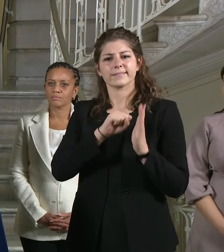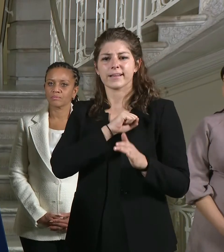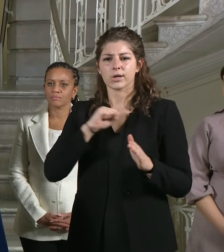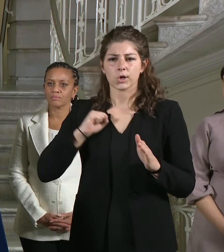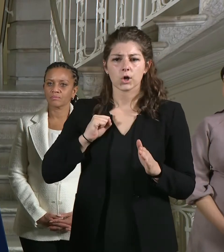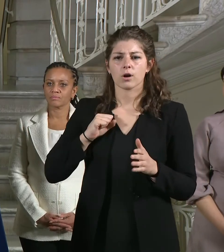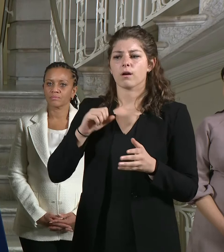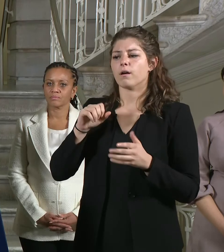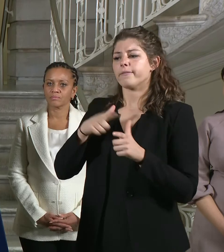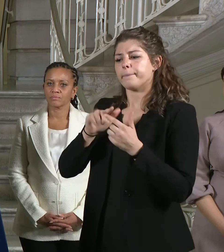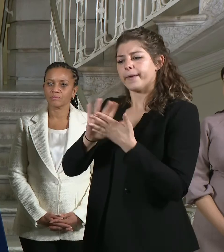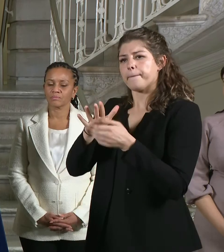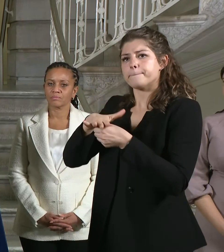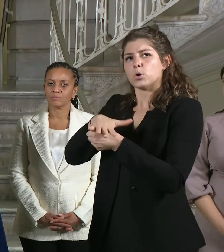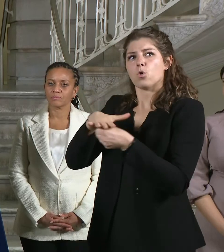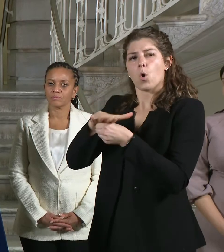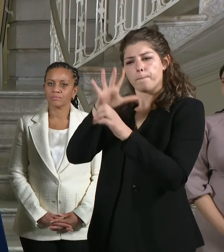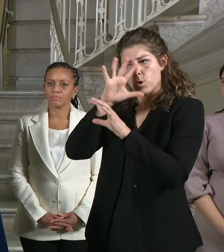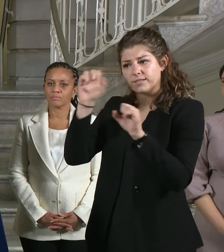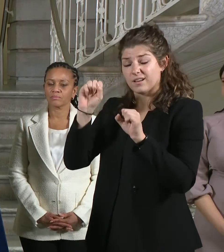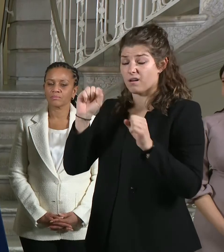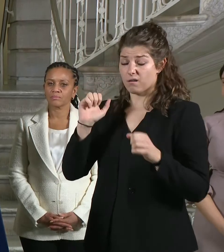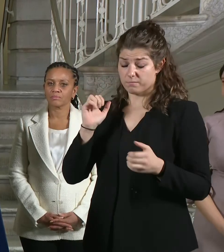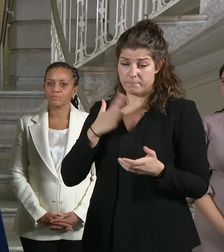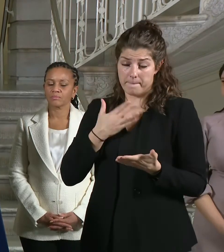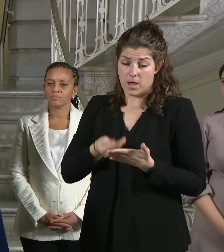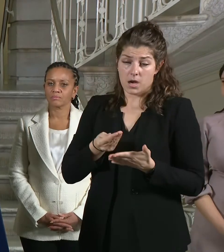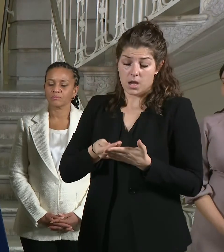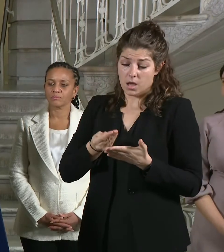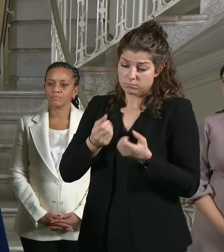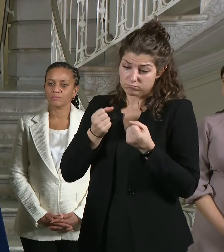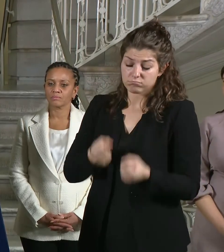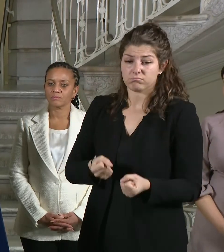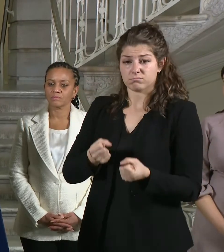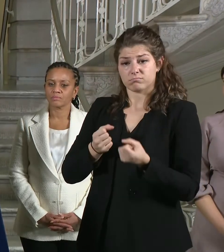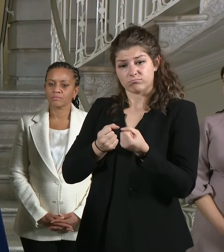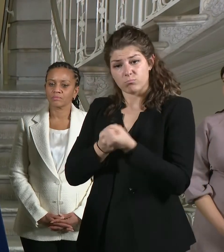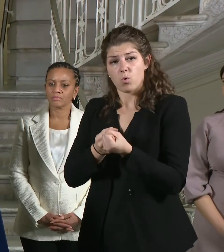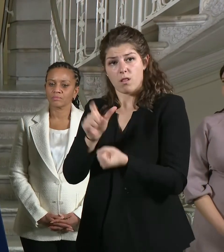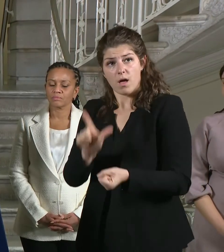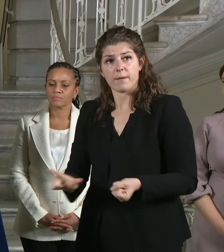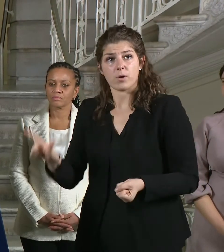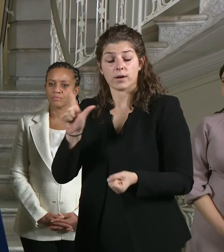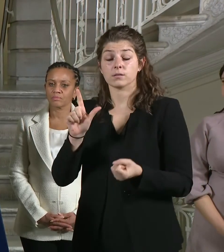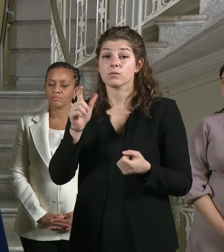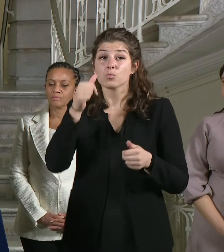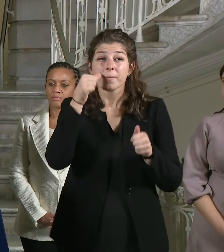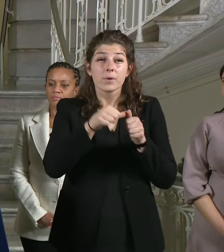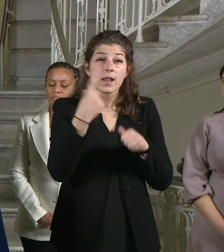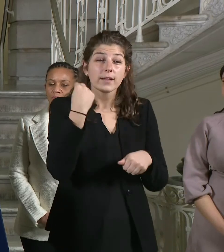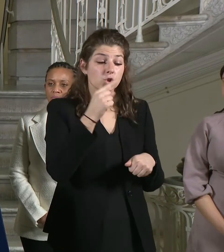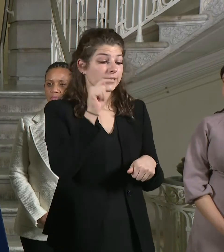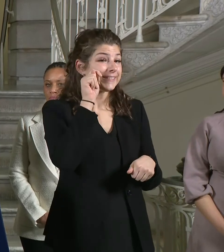BE PROUD OF FROM THE DAYS OF -- AND HOW TO USE